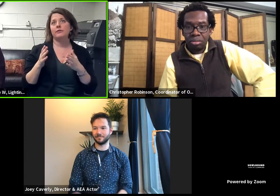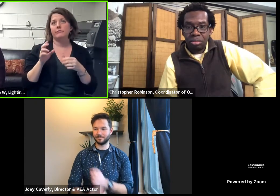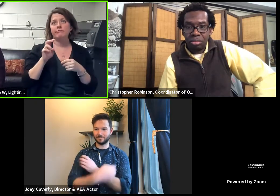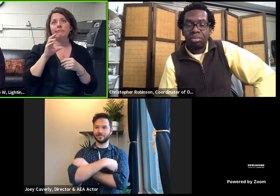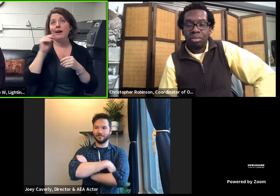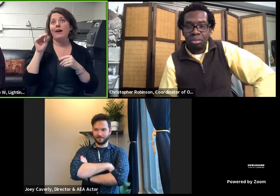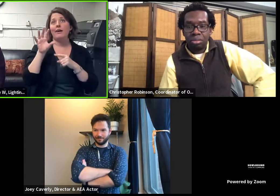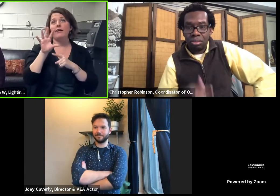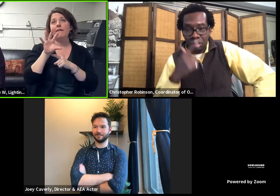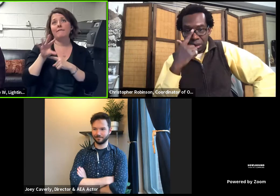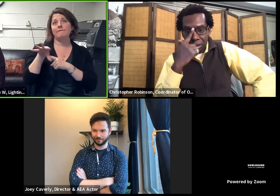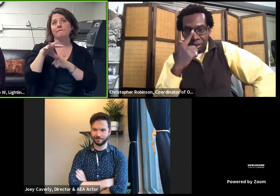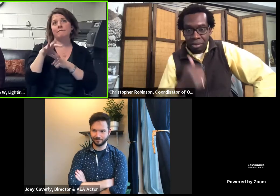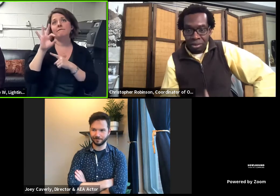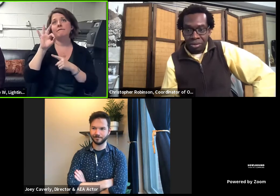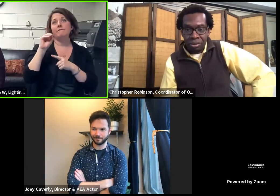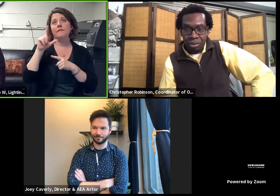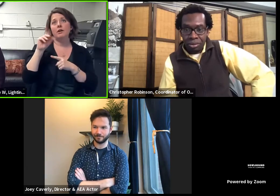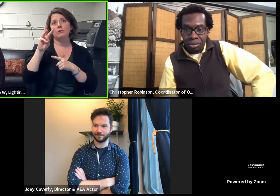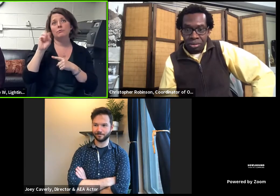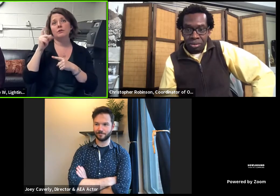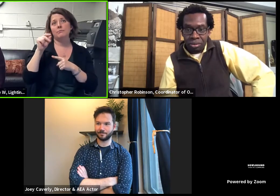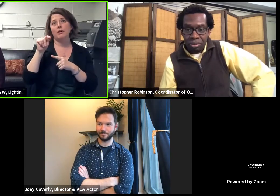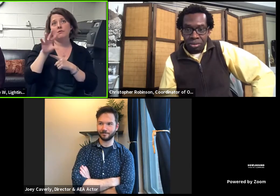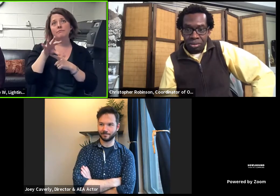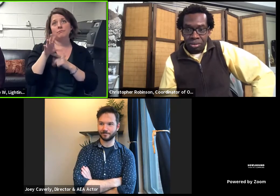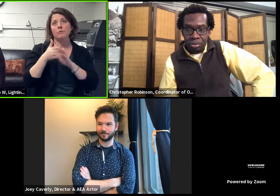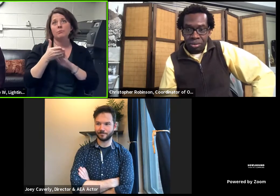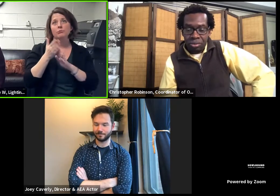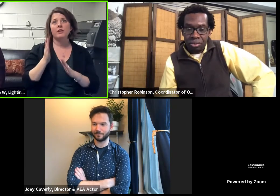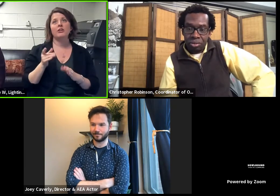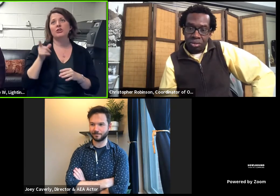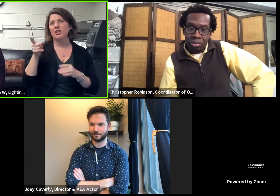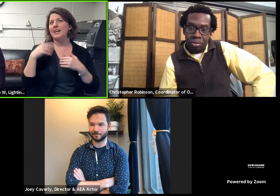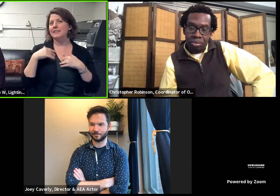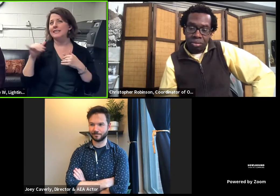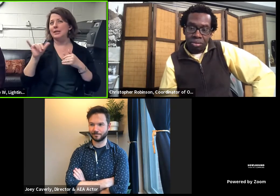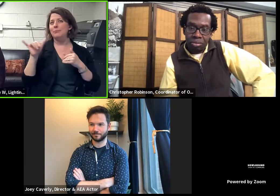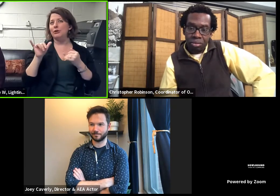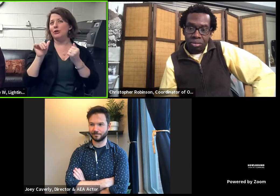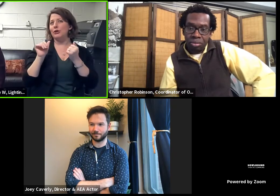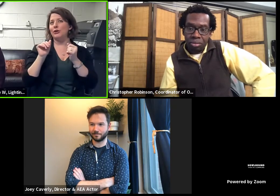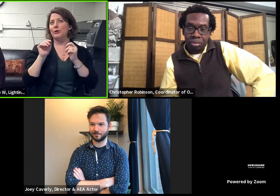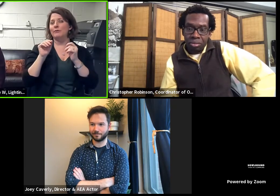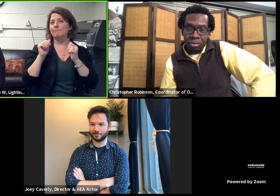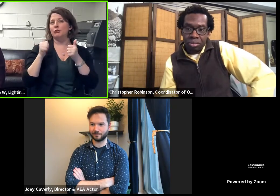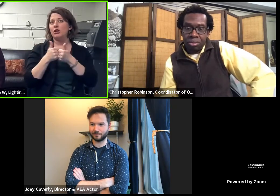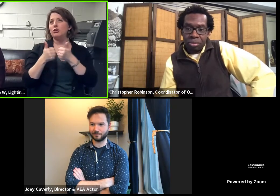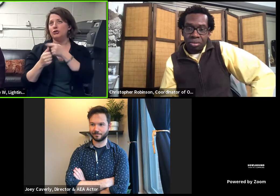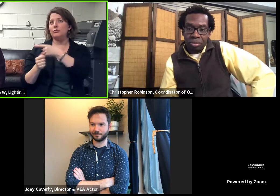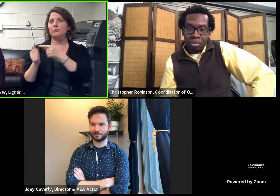of electricians and different-- Spot operators? Spot operators,